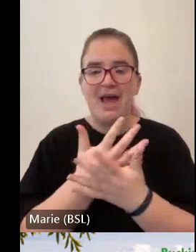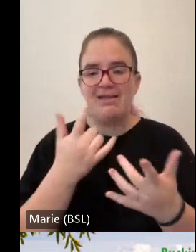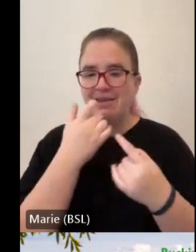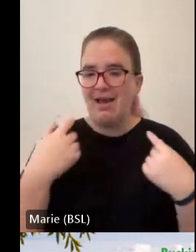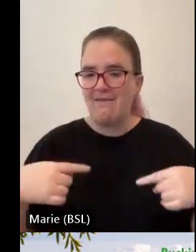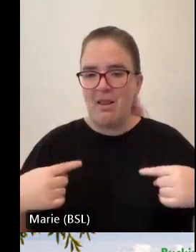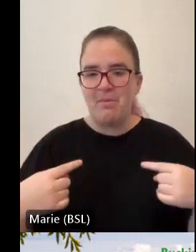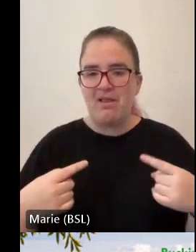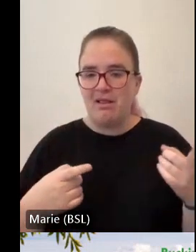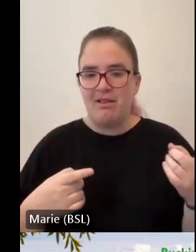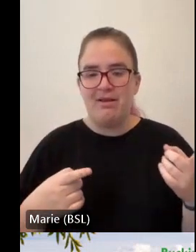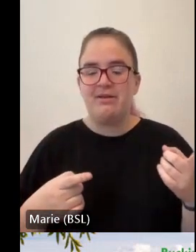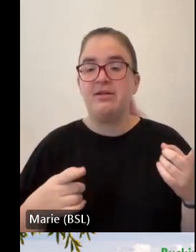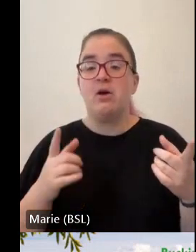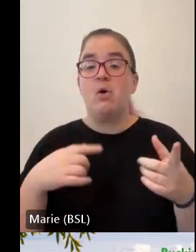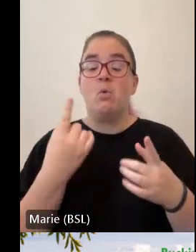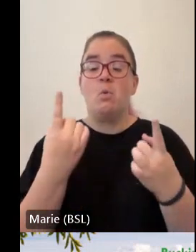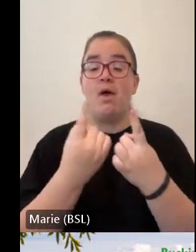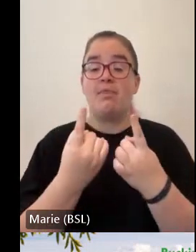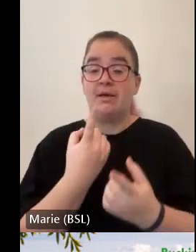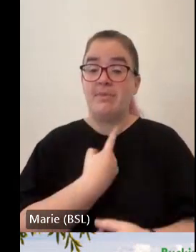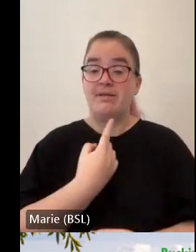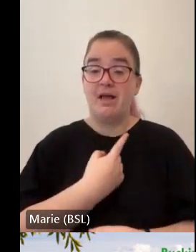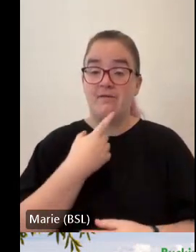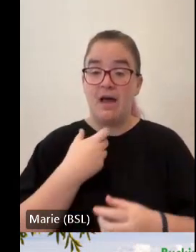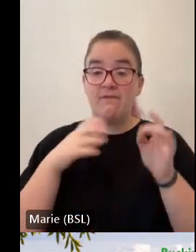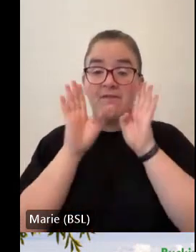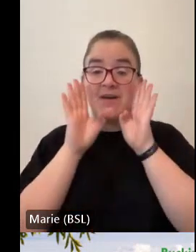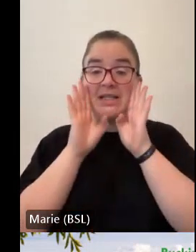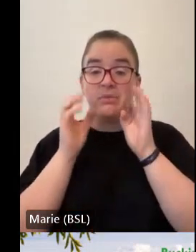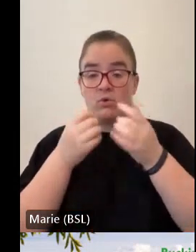And one of the things that I get a lot on my Facebook pages and I